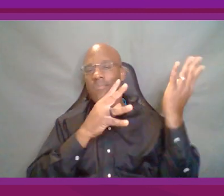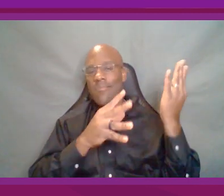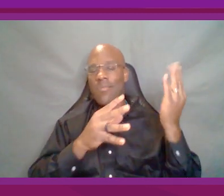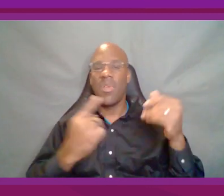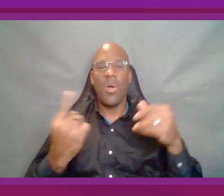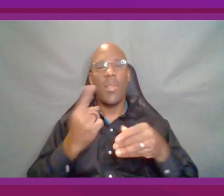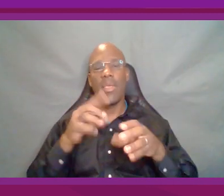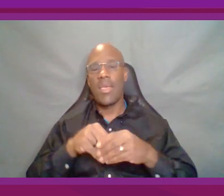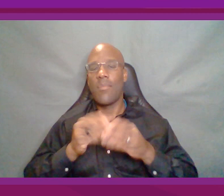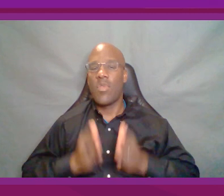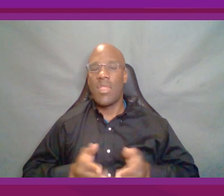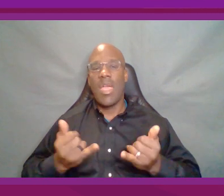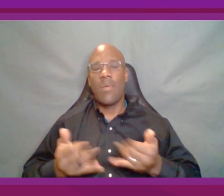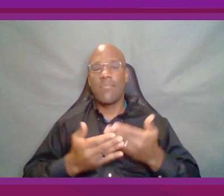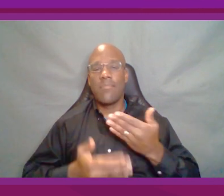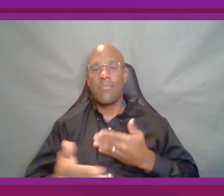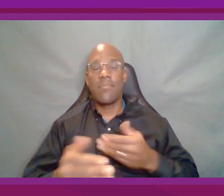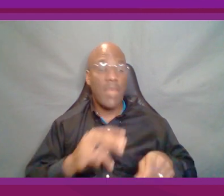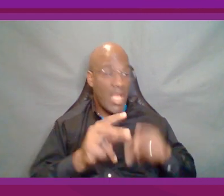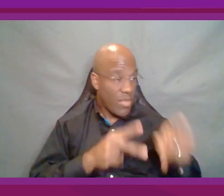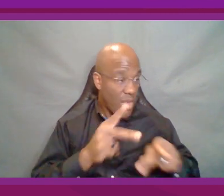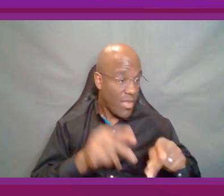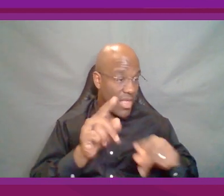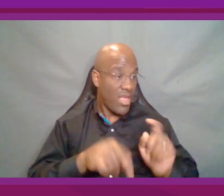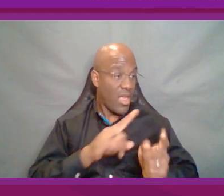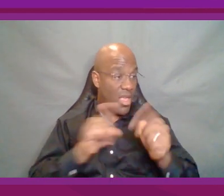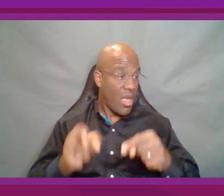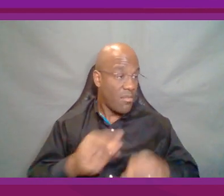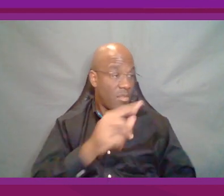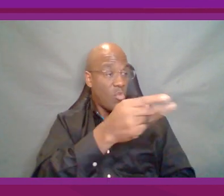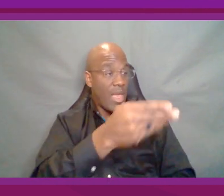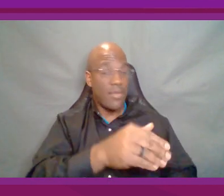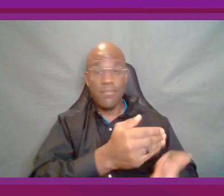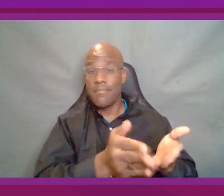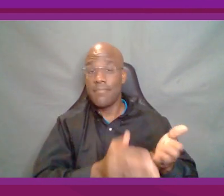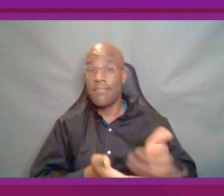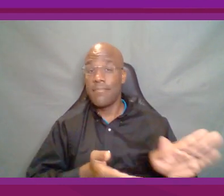doing in person and that excludes people who would not be able to attend otherwise,